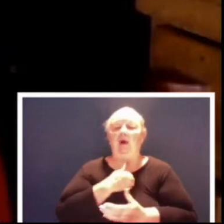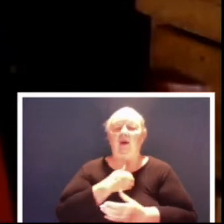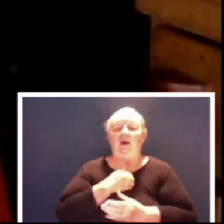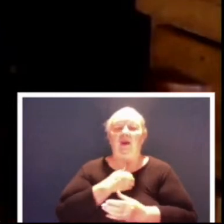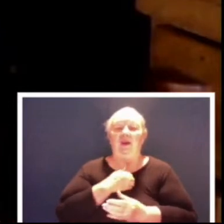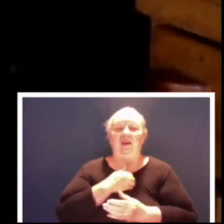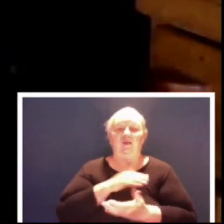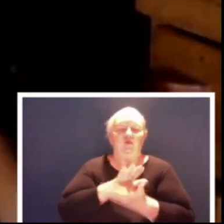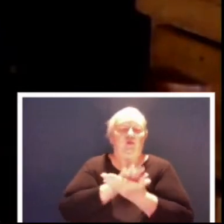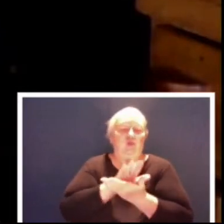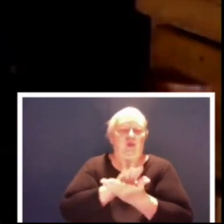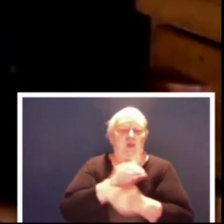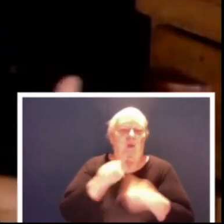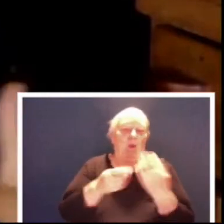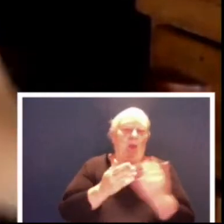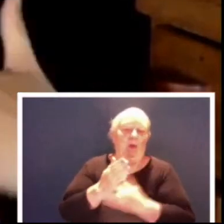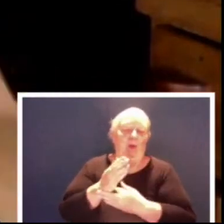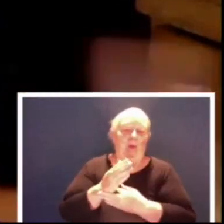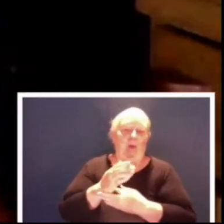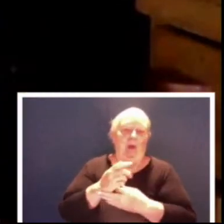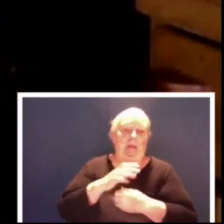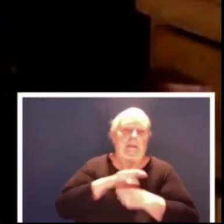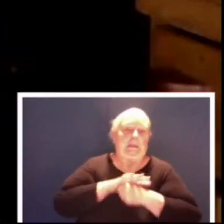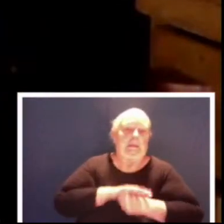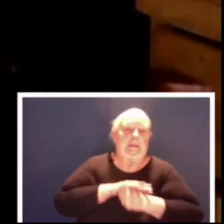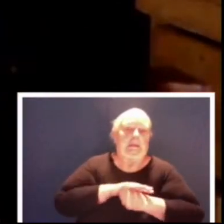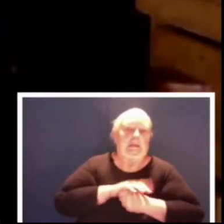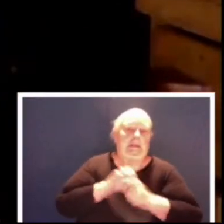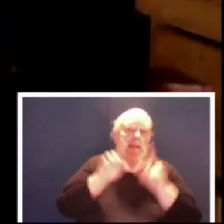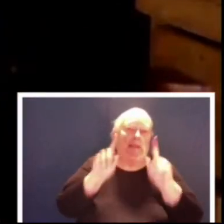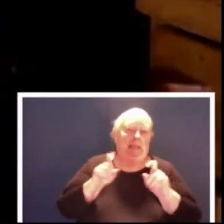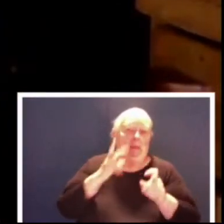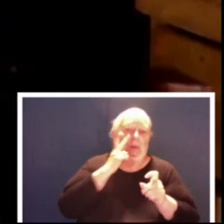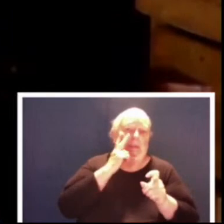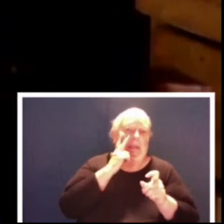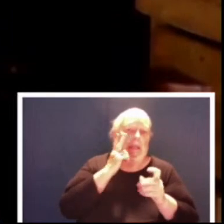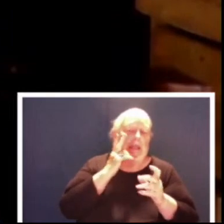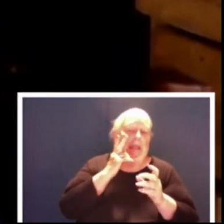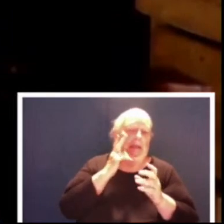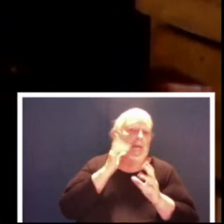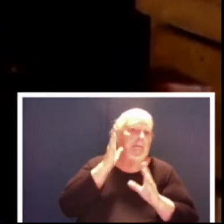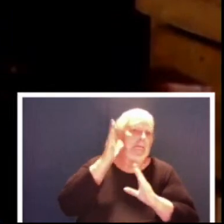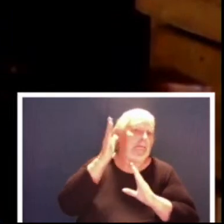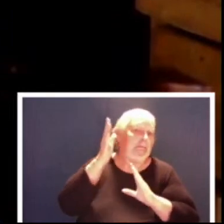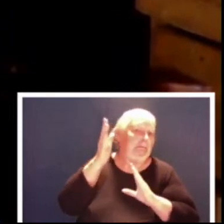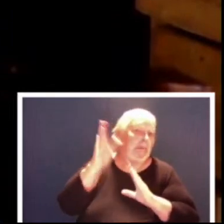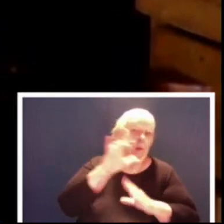So we'll see what comes out the other side but trainings, right?